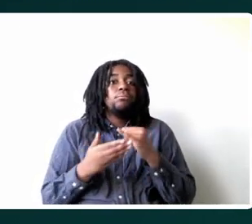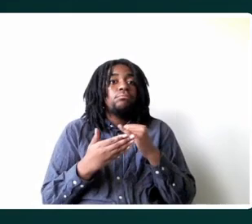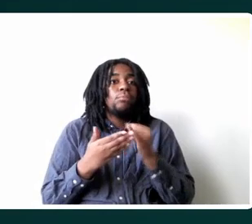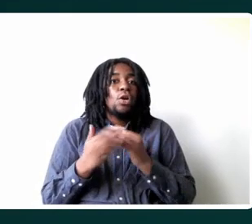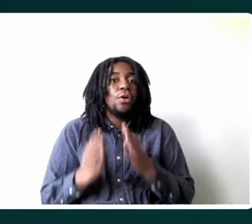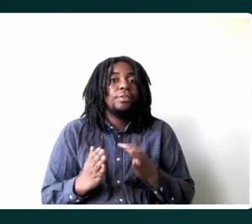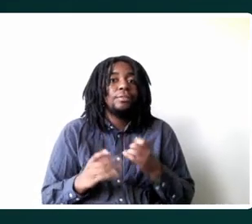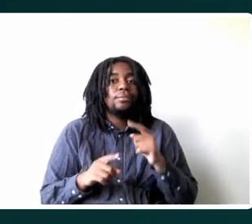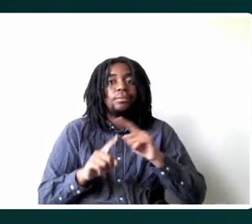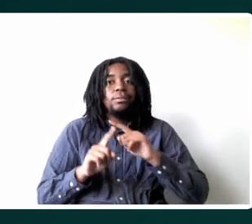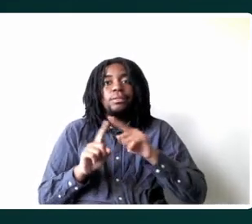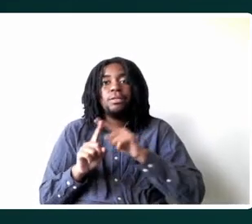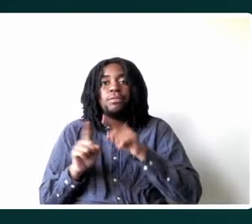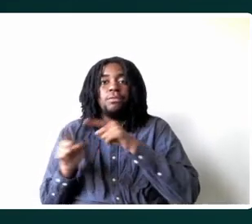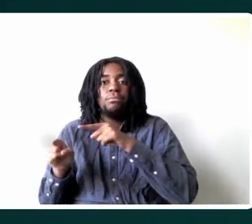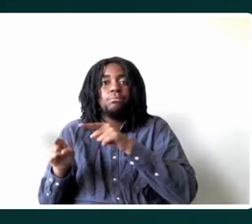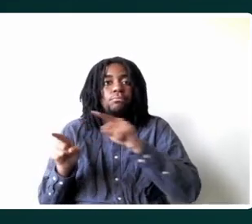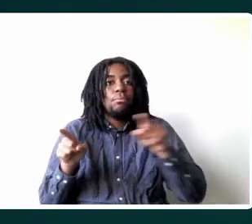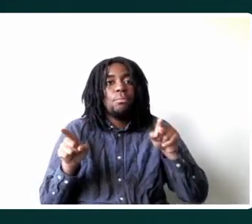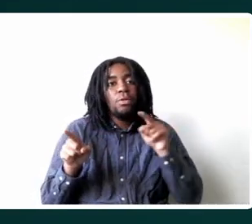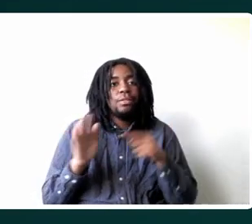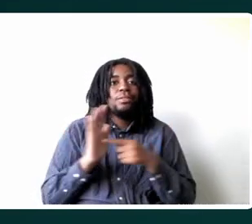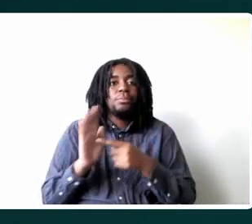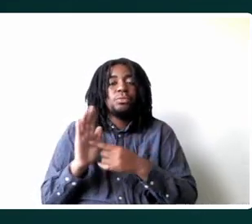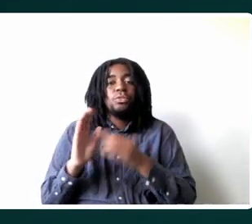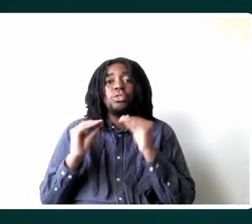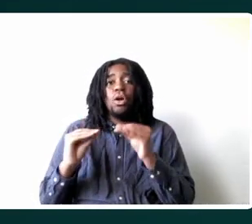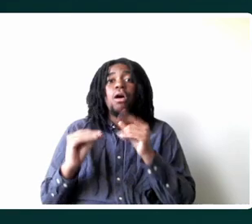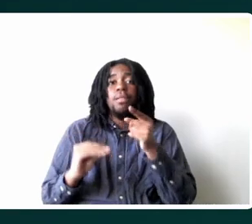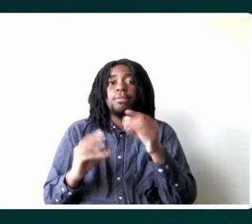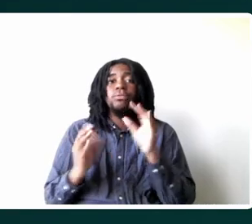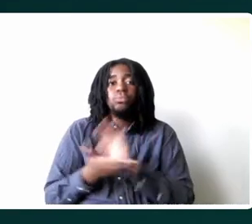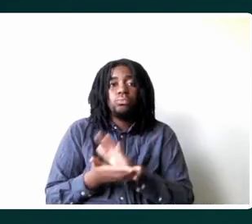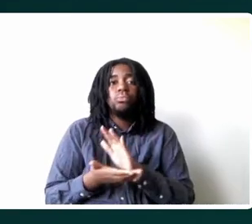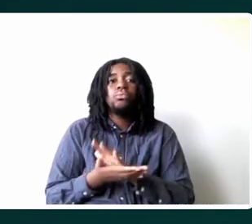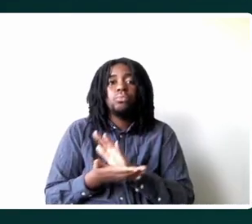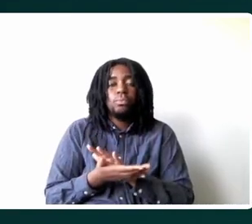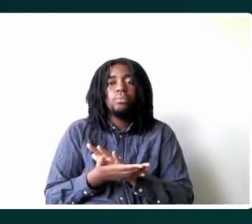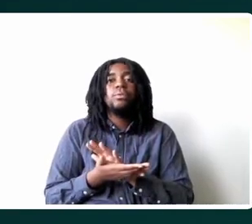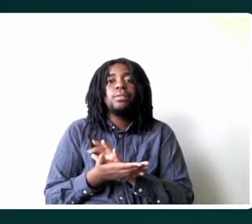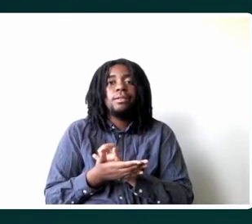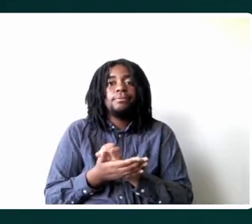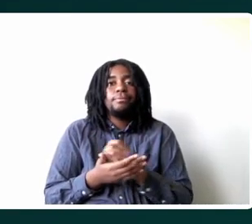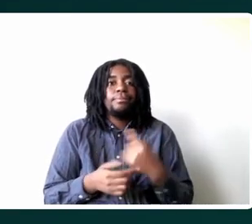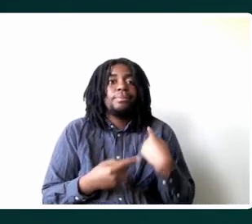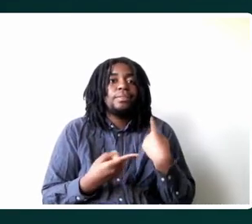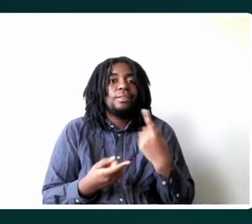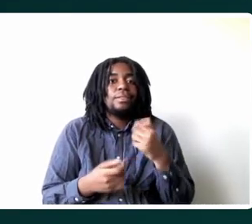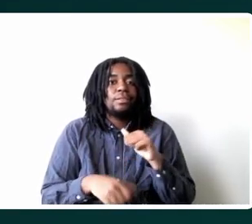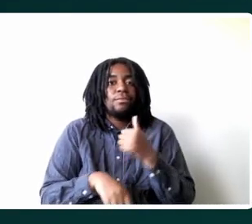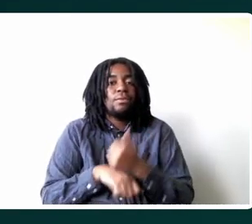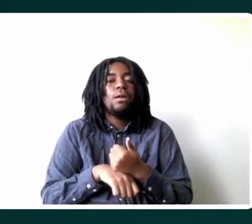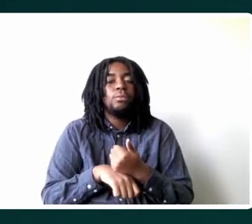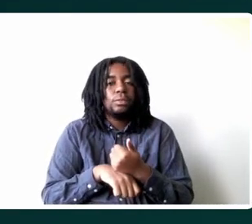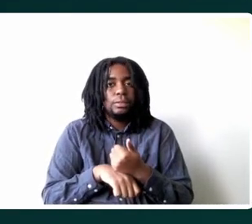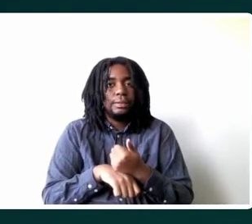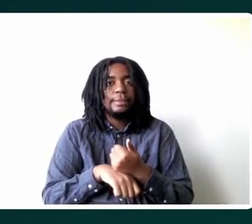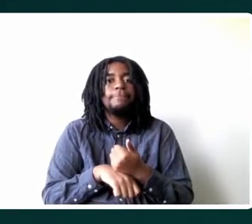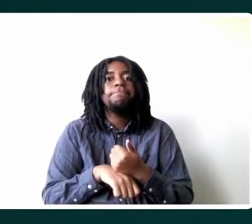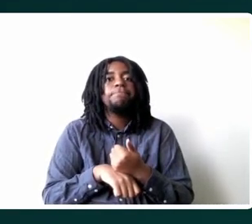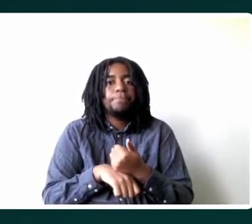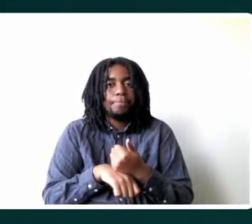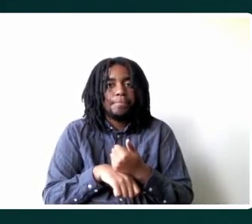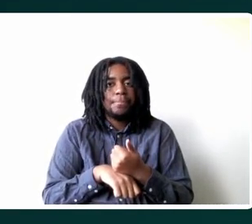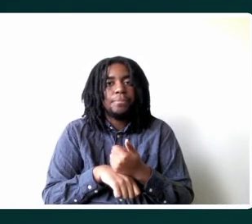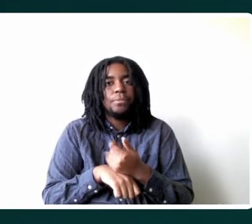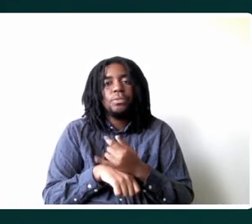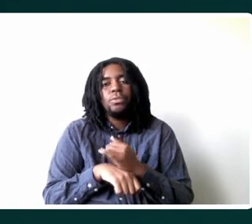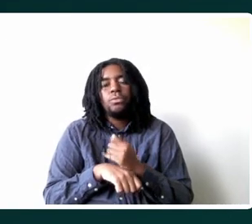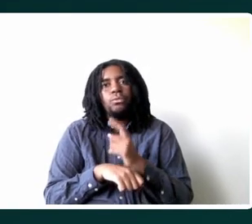taught at this school which in the years since its founding has had just an indelible impact.